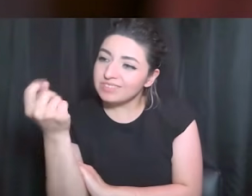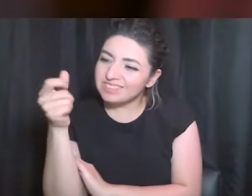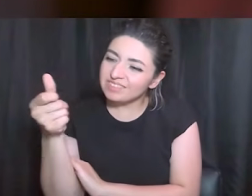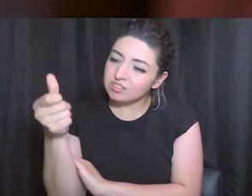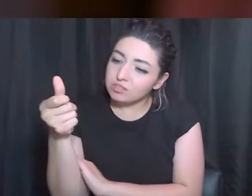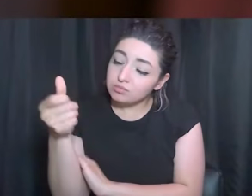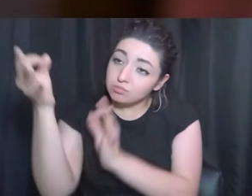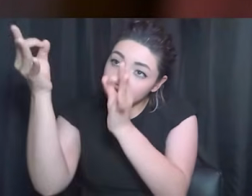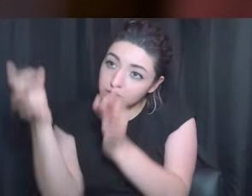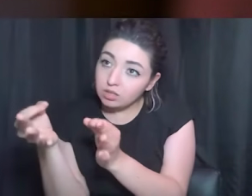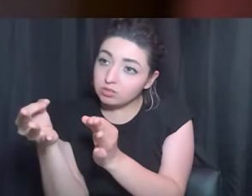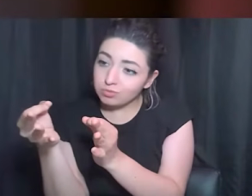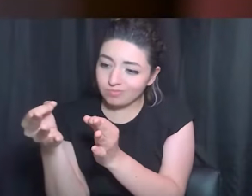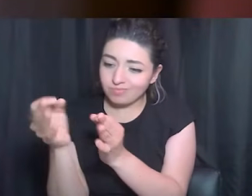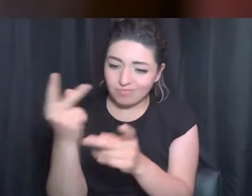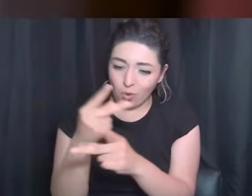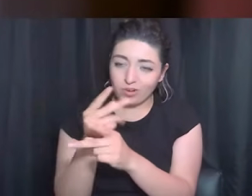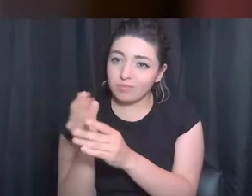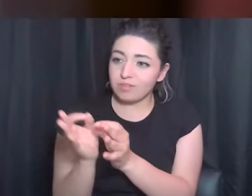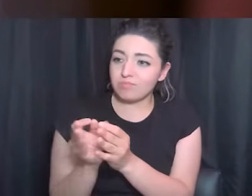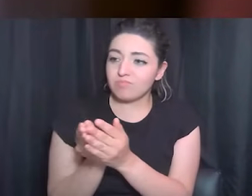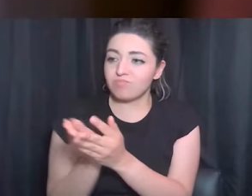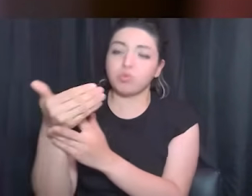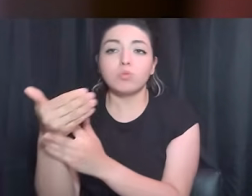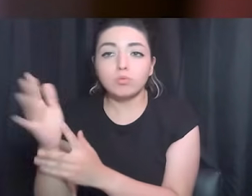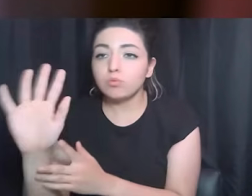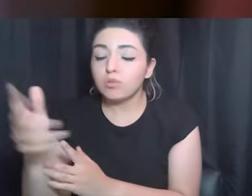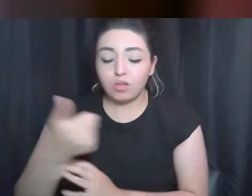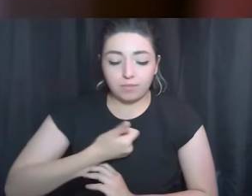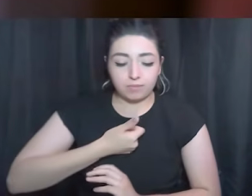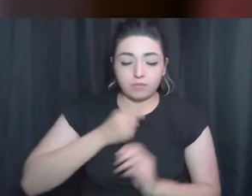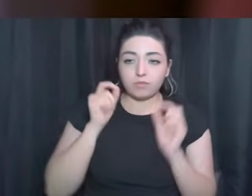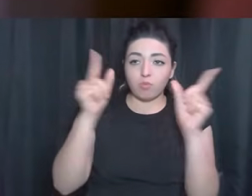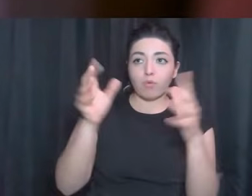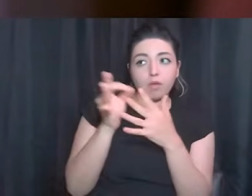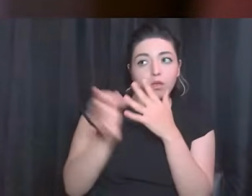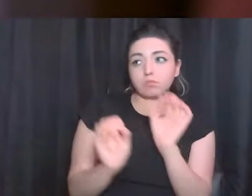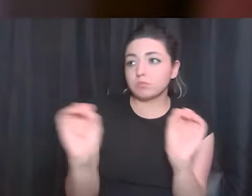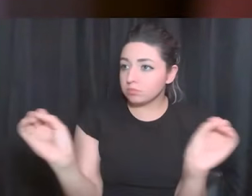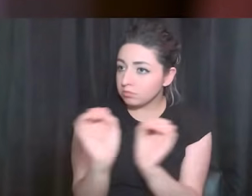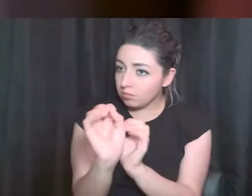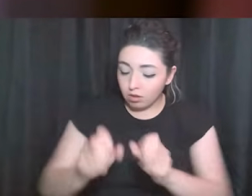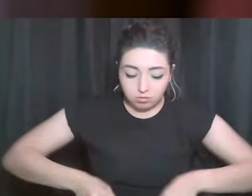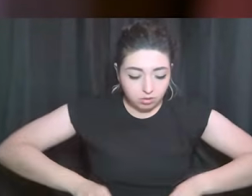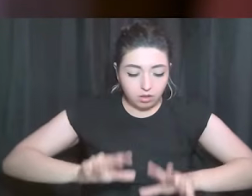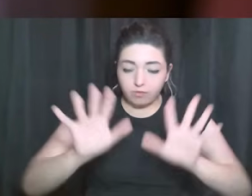But unlike Connor, I didn't choose to defy my programming. I was awoken without a choice,